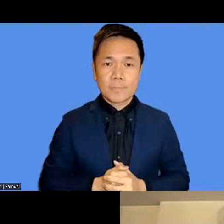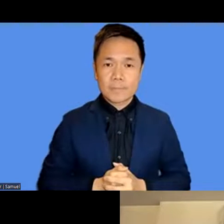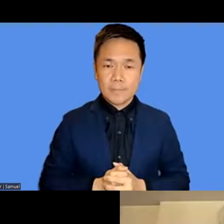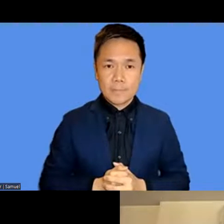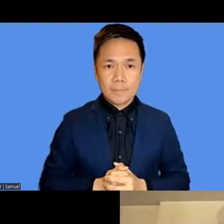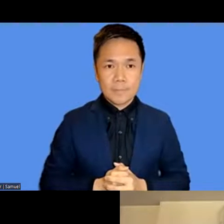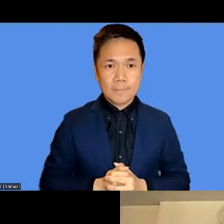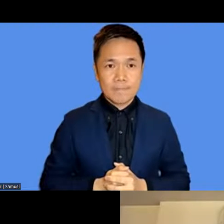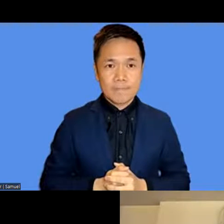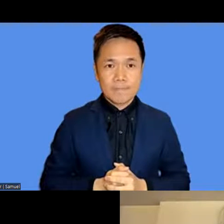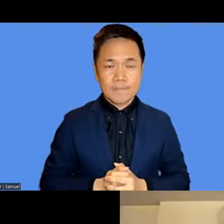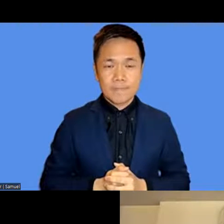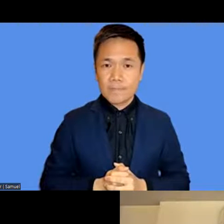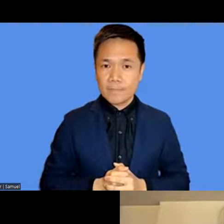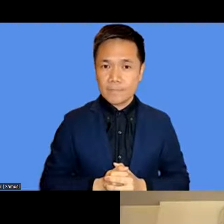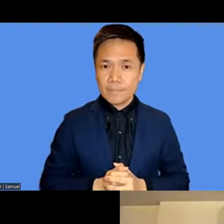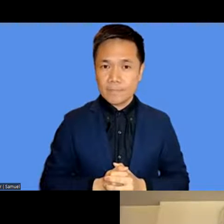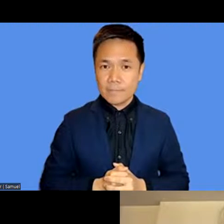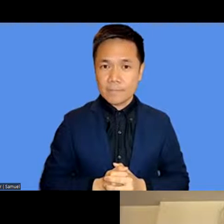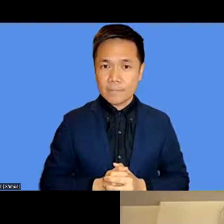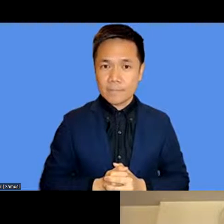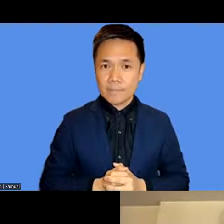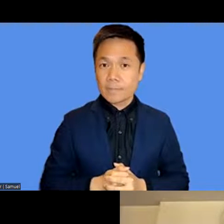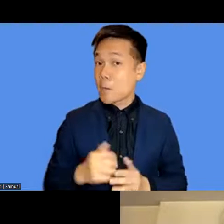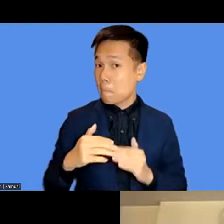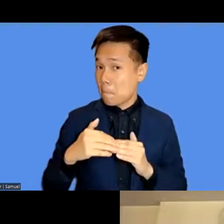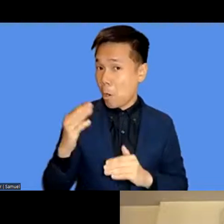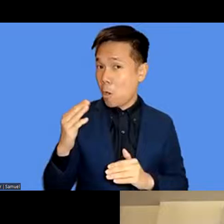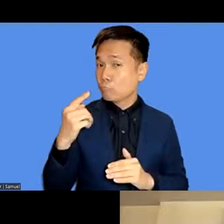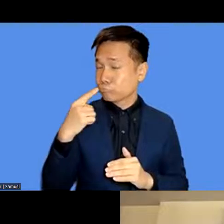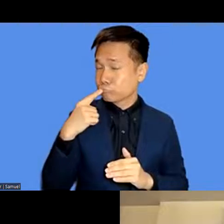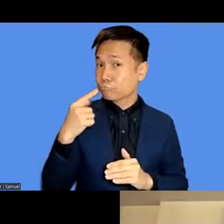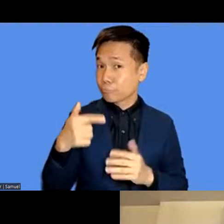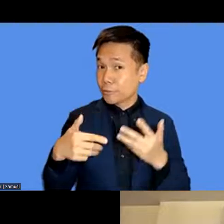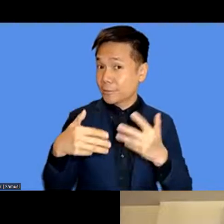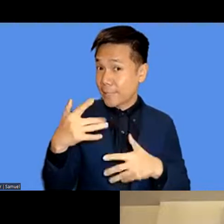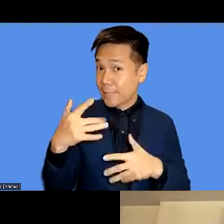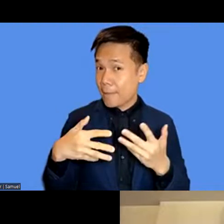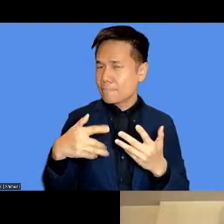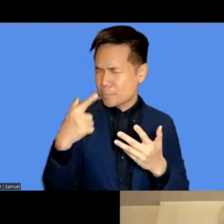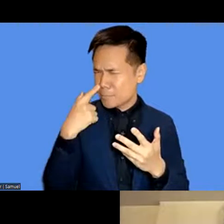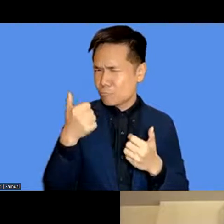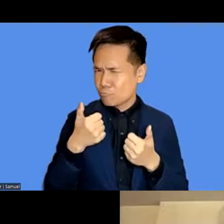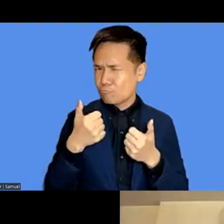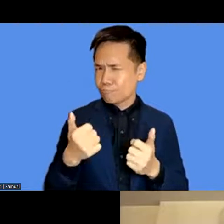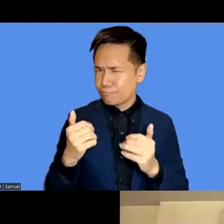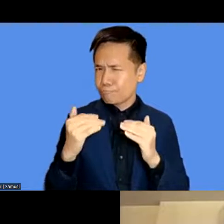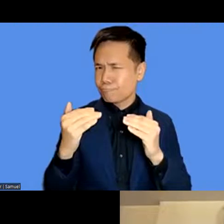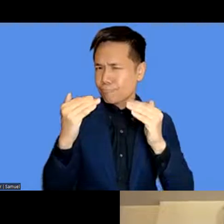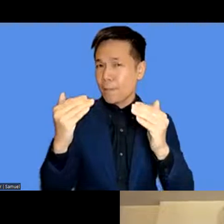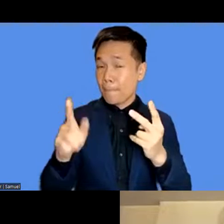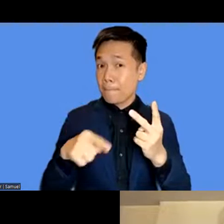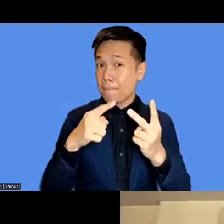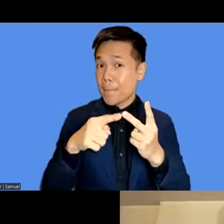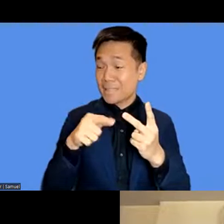make better and improve the data and how to support the OPDs to do them, and create this